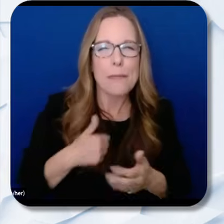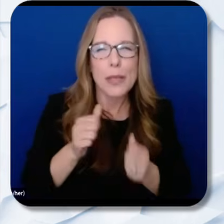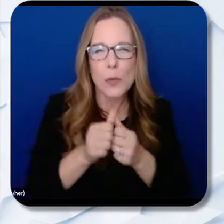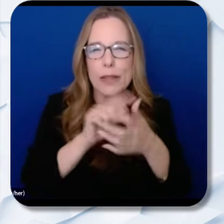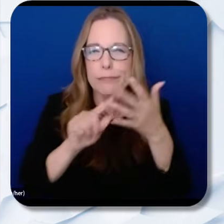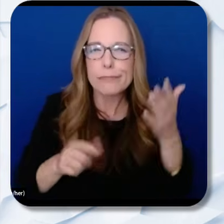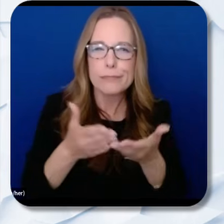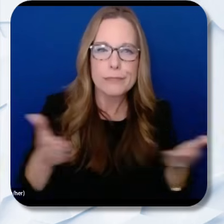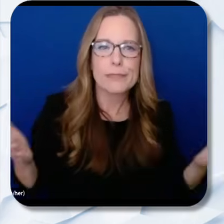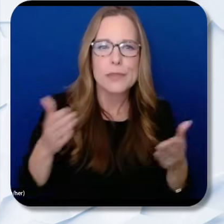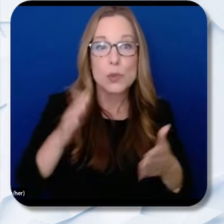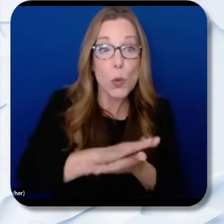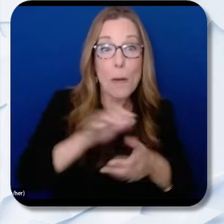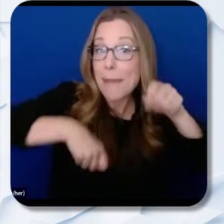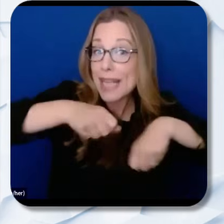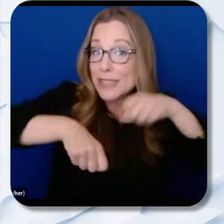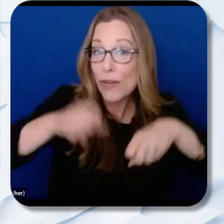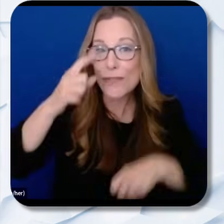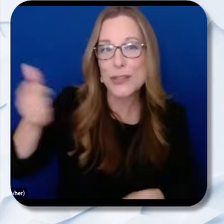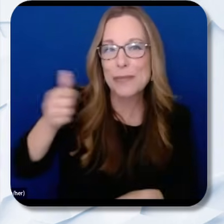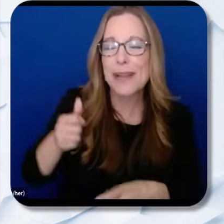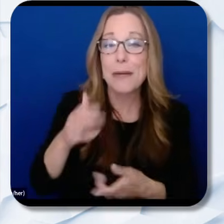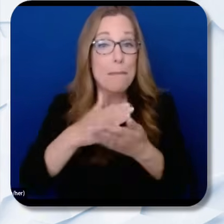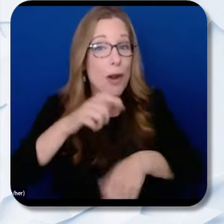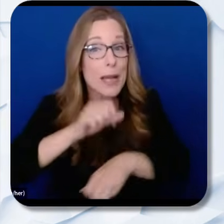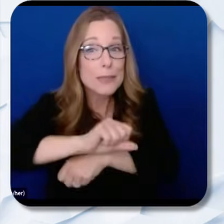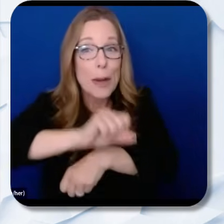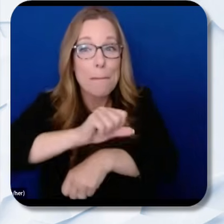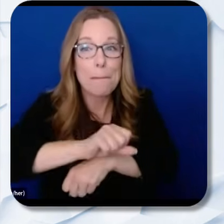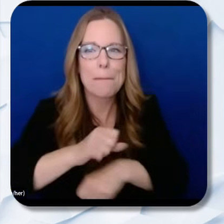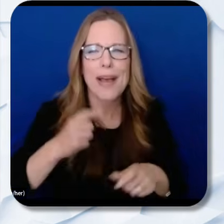like, free therapy, which was the first time I talked about any of the trauma I had experienced,